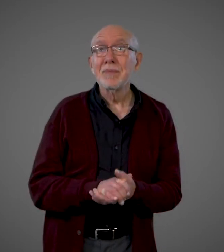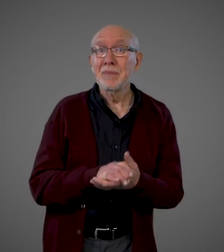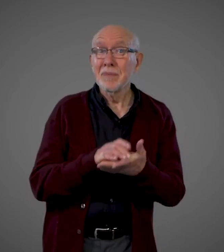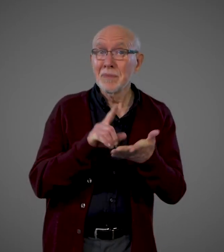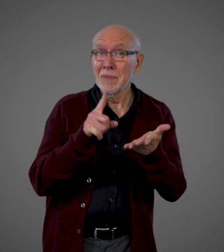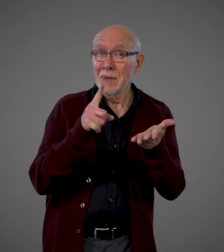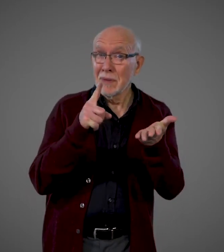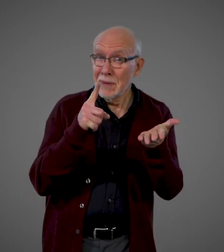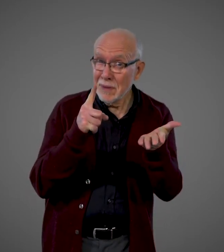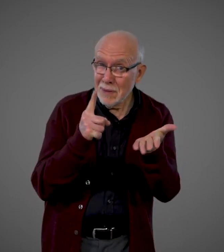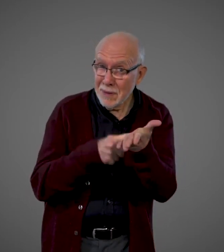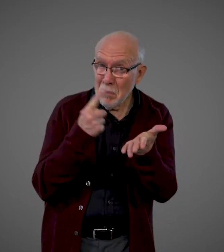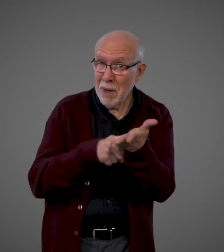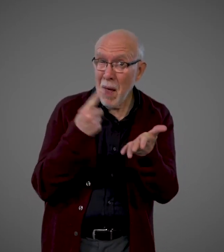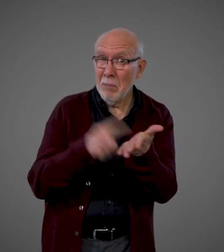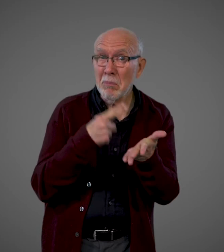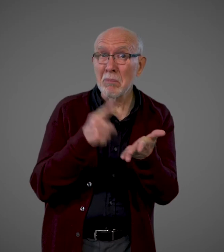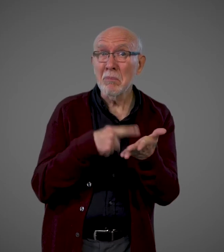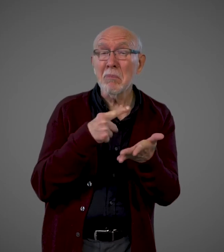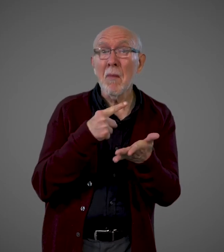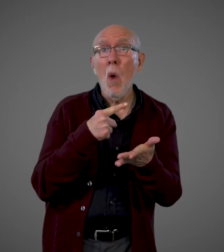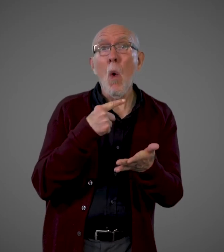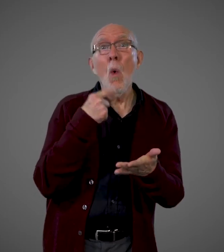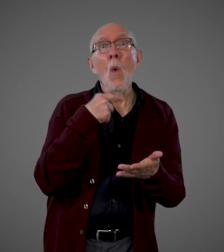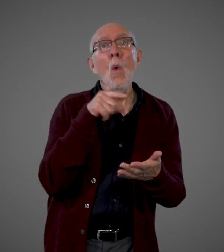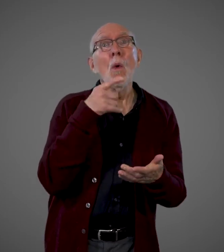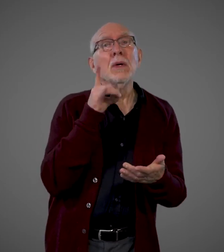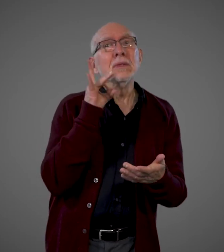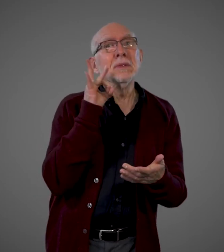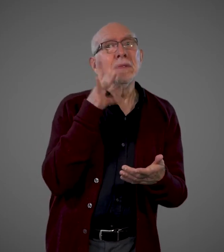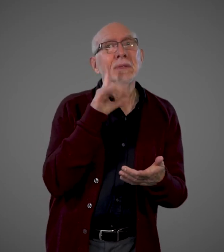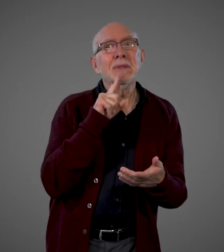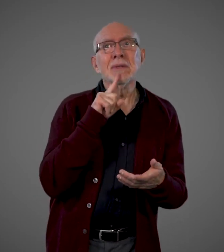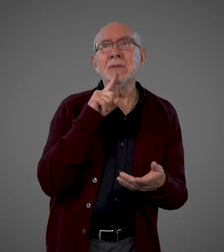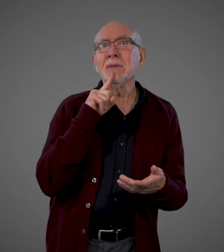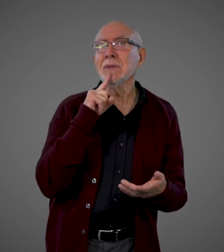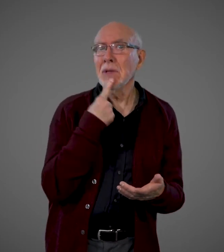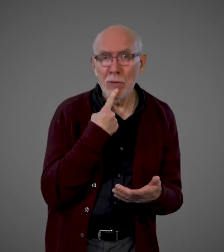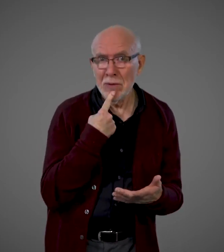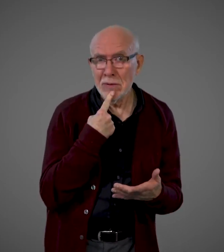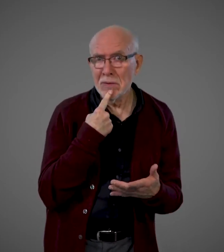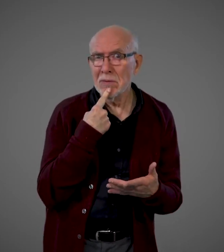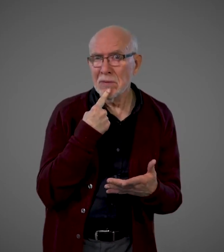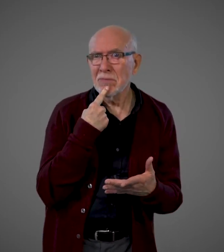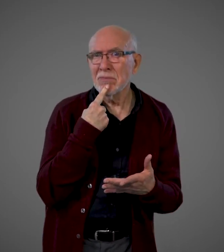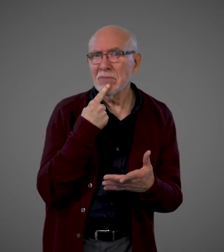Sometimes there can be serious reasons that you have abdominal pain.